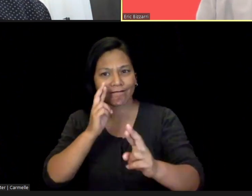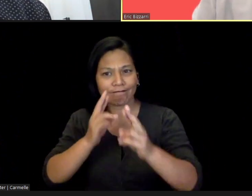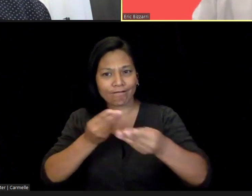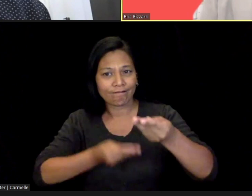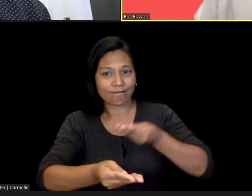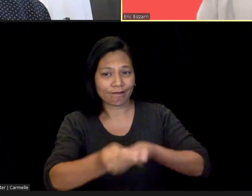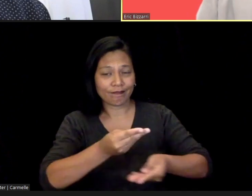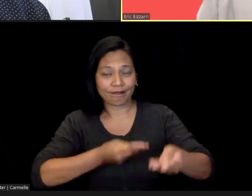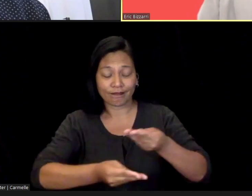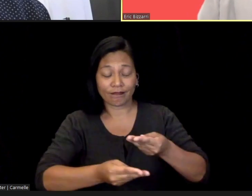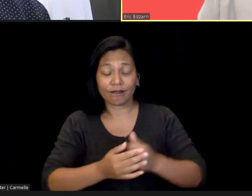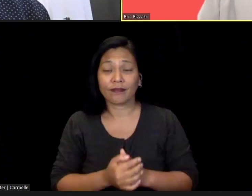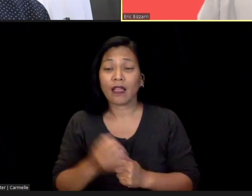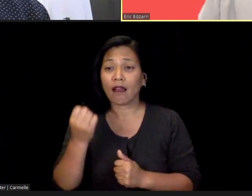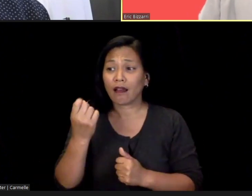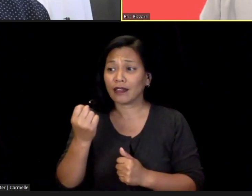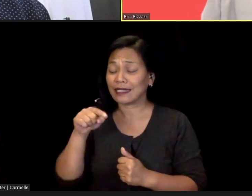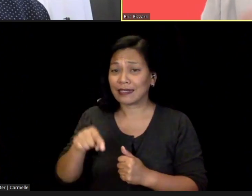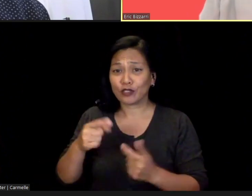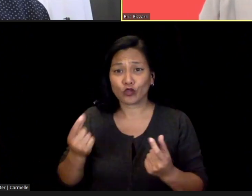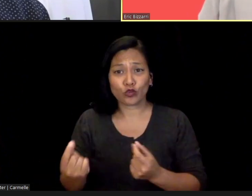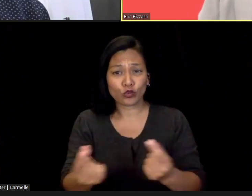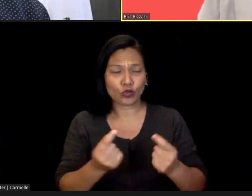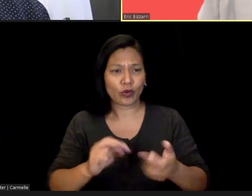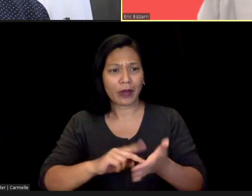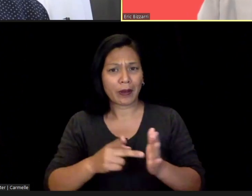This acknowledgement should not function as a closure, resignation or acceptance